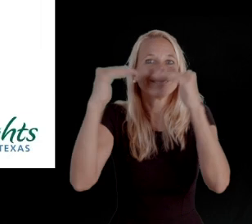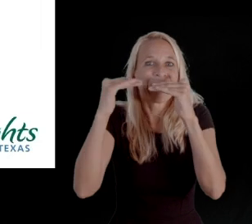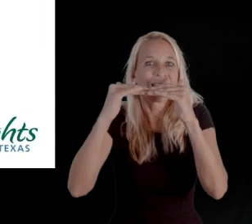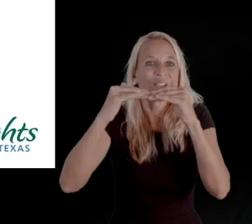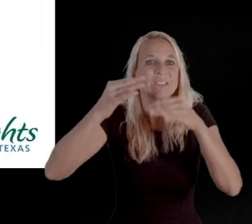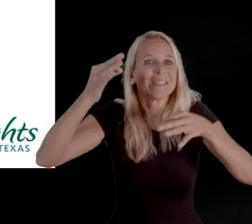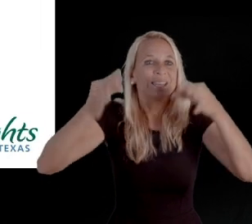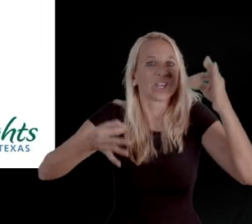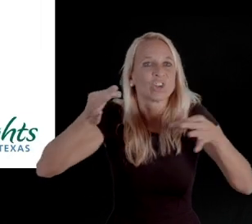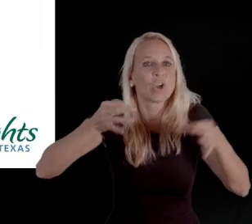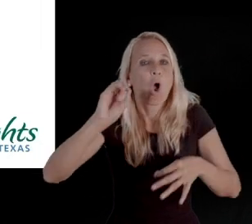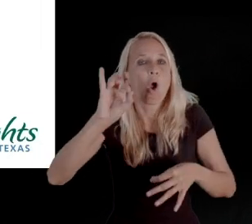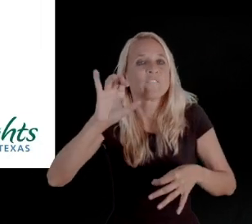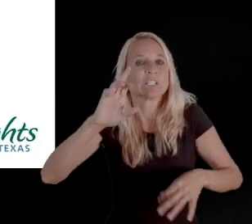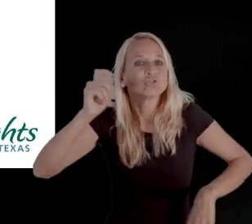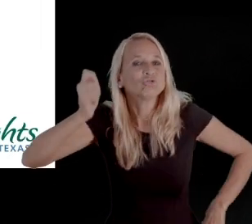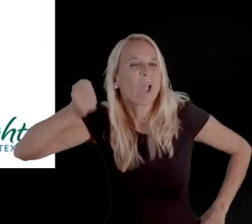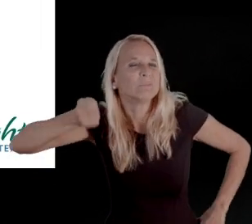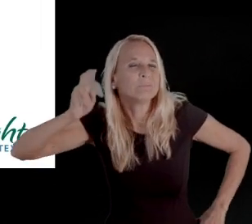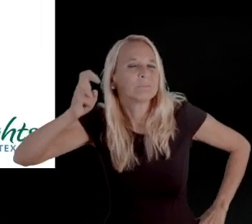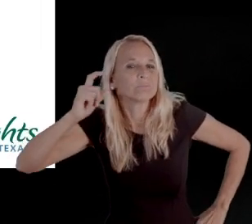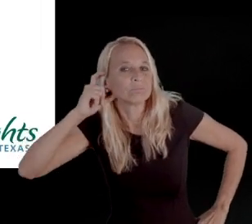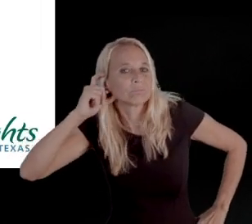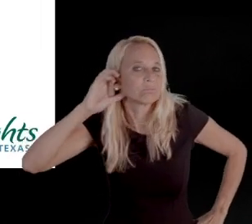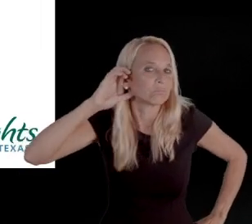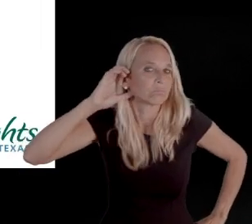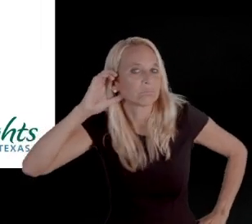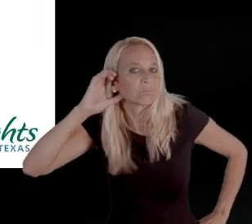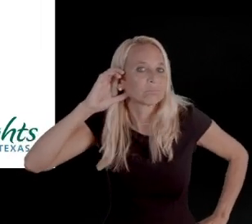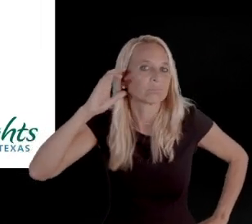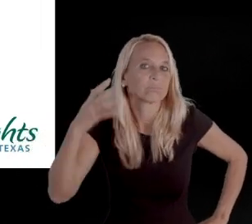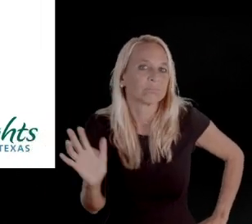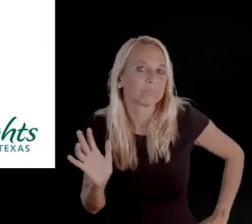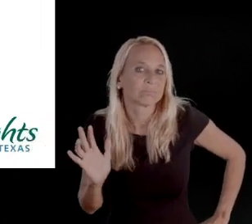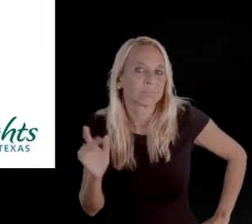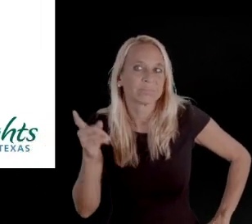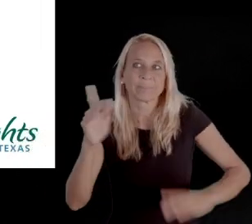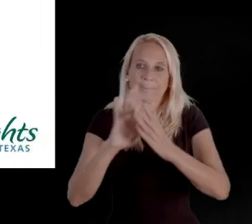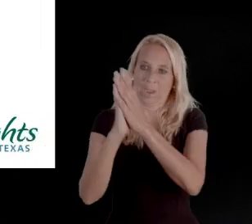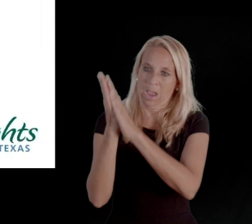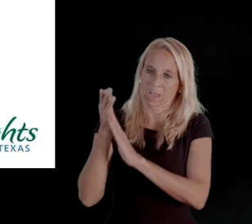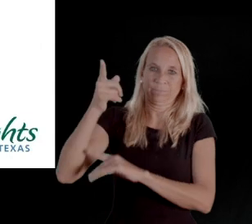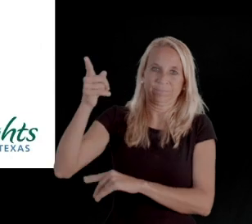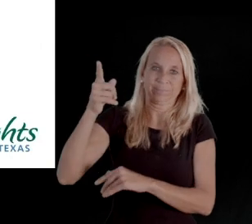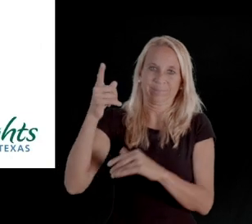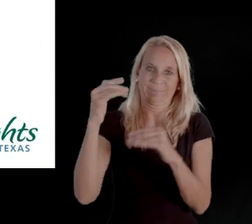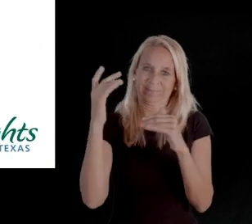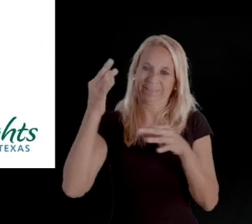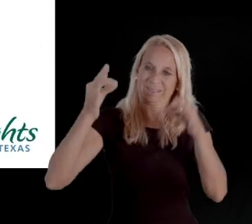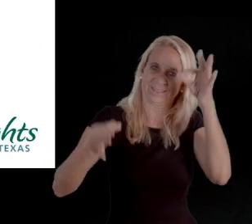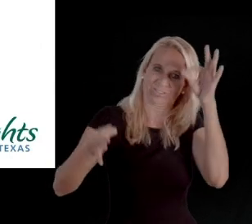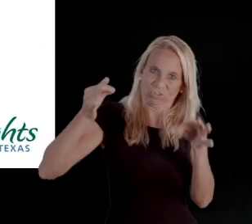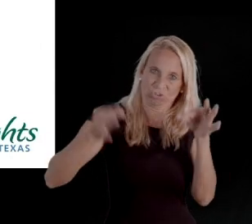So it's just your average Joe who applied and got accepted to be a hearing officer. They didn't have to have any legal background,